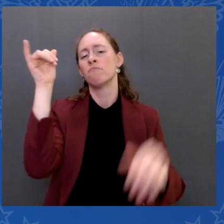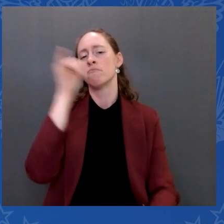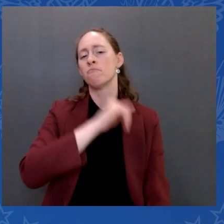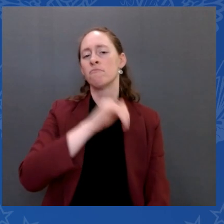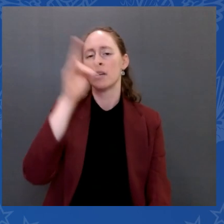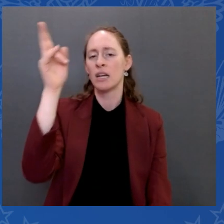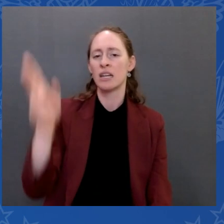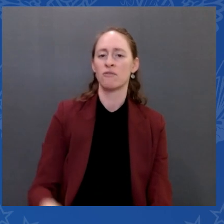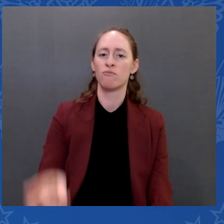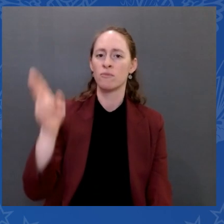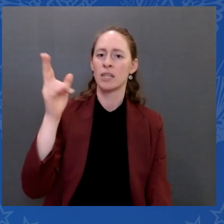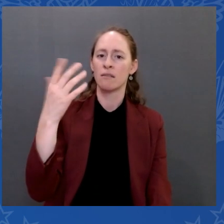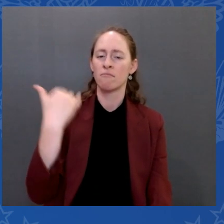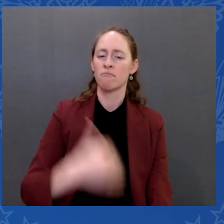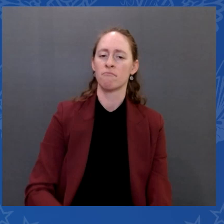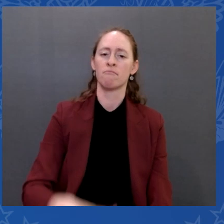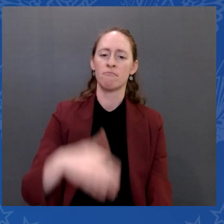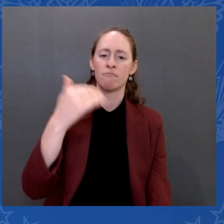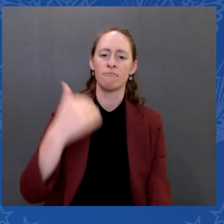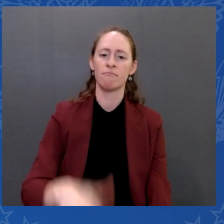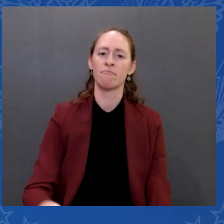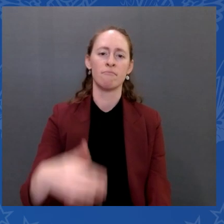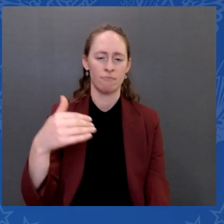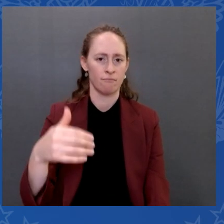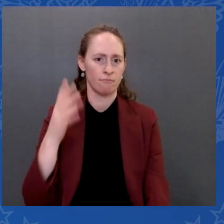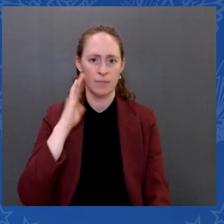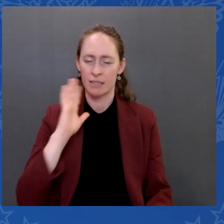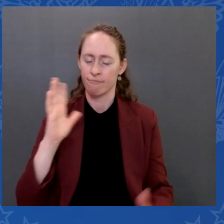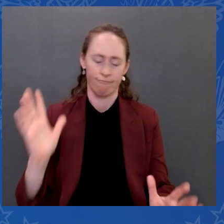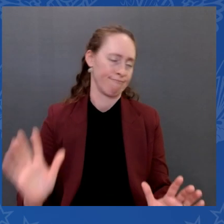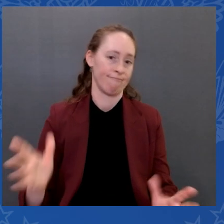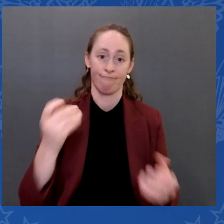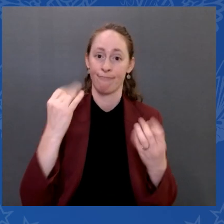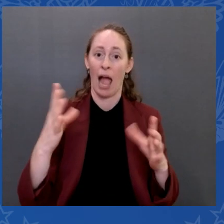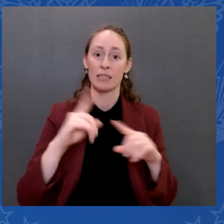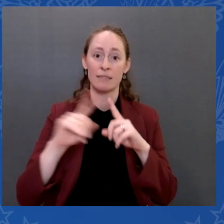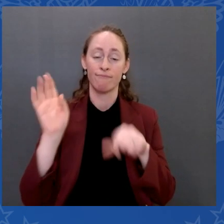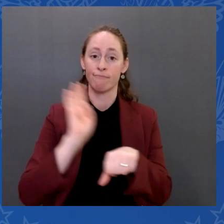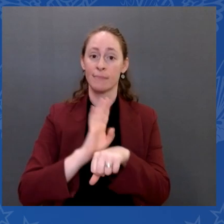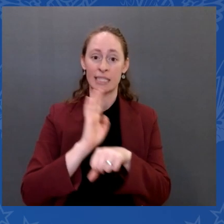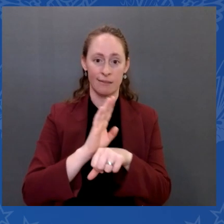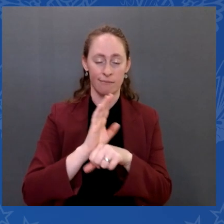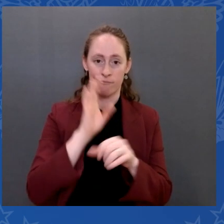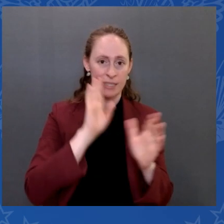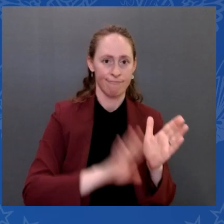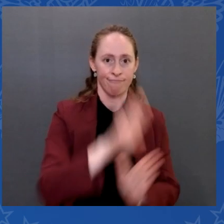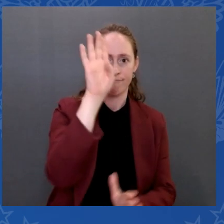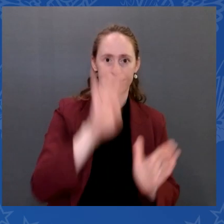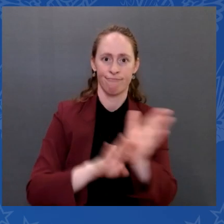We know they will expand, because they have to in order to meet demand; there's no question about that.